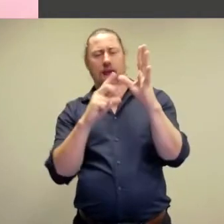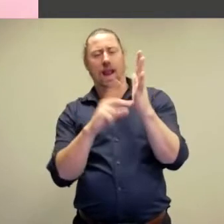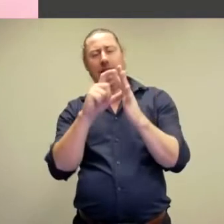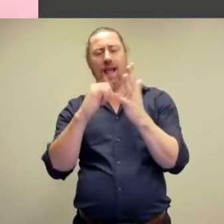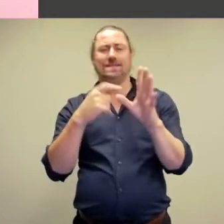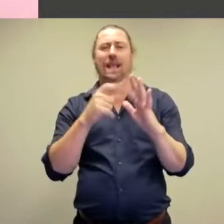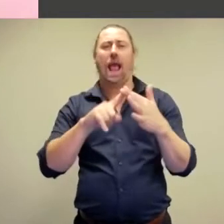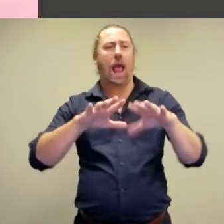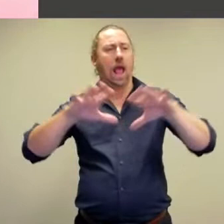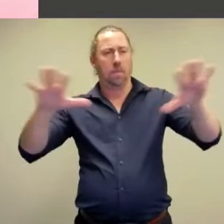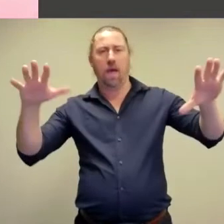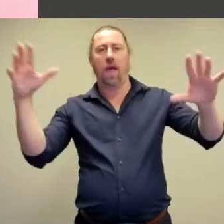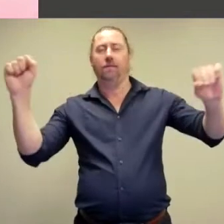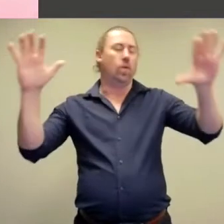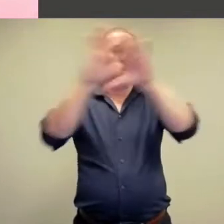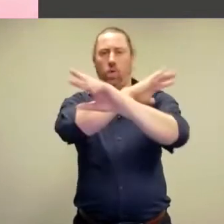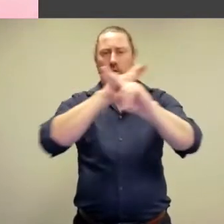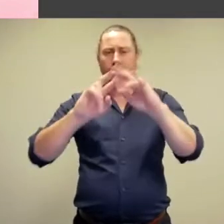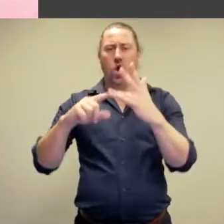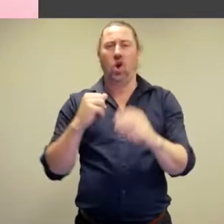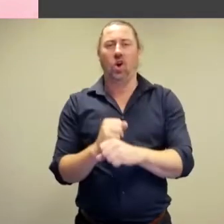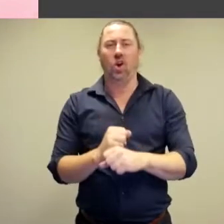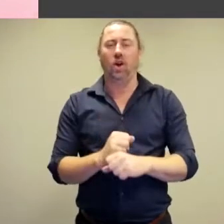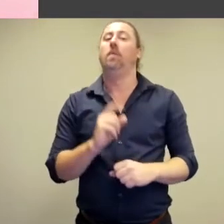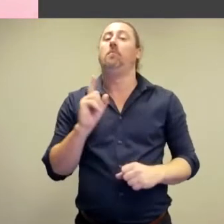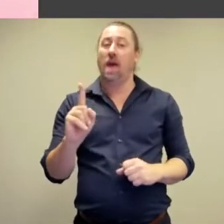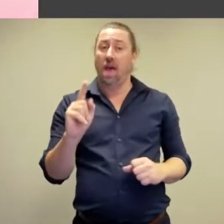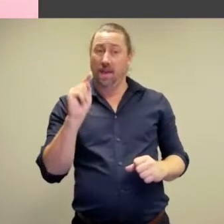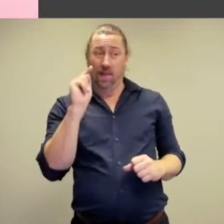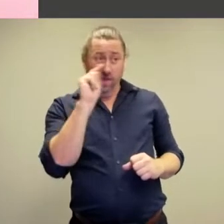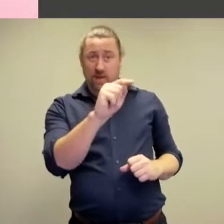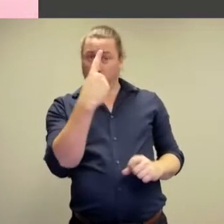out by